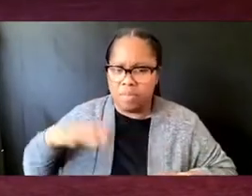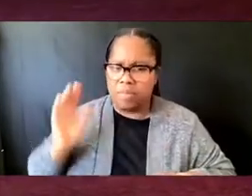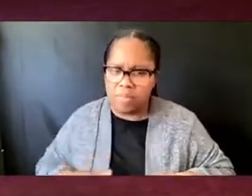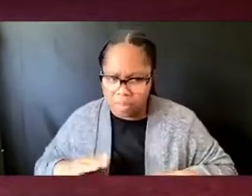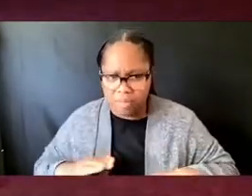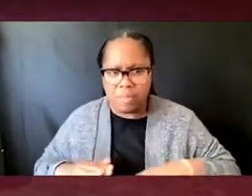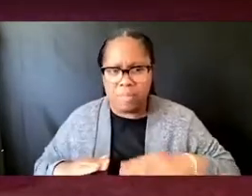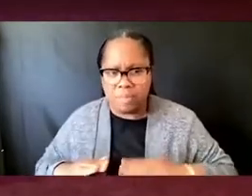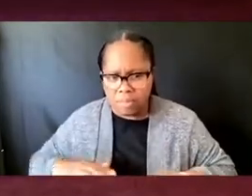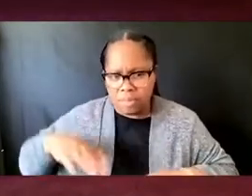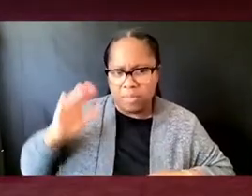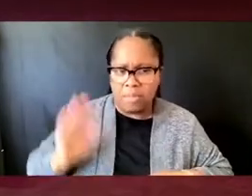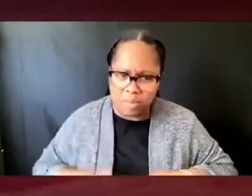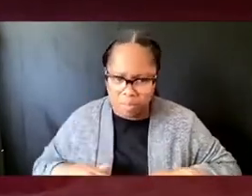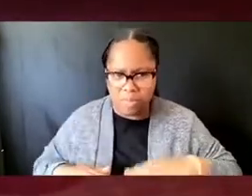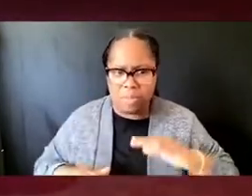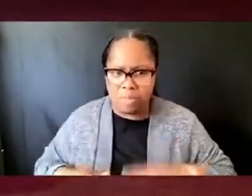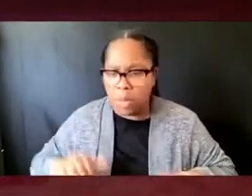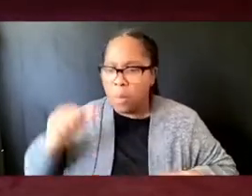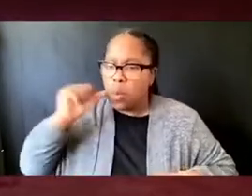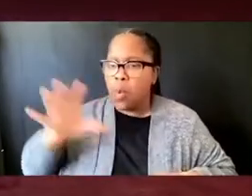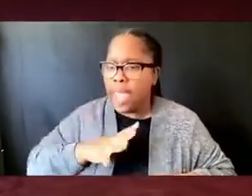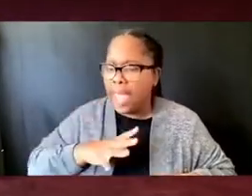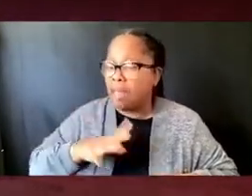(chanting in Spanish)